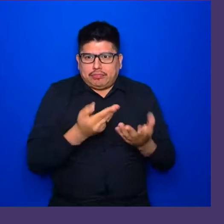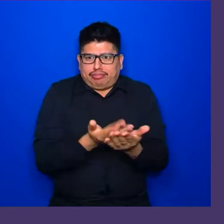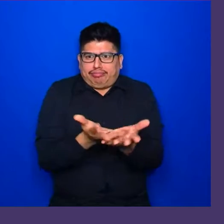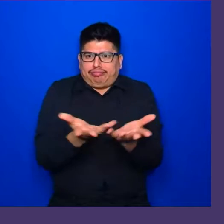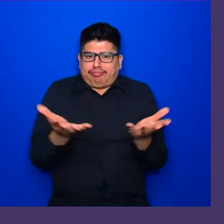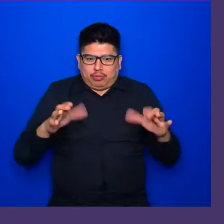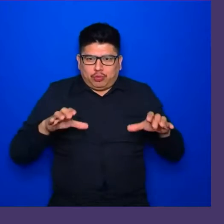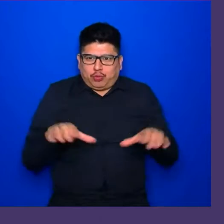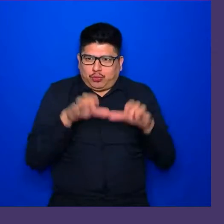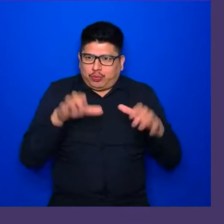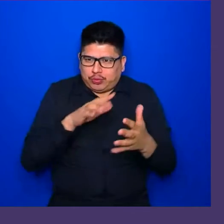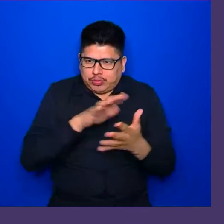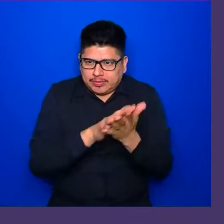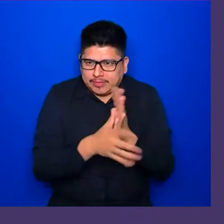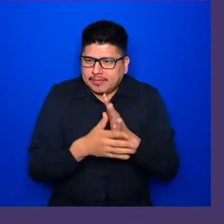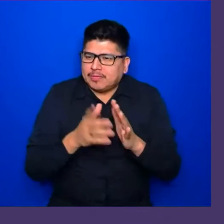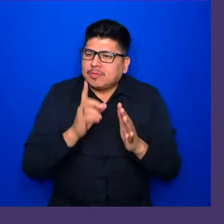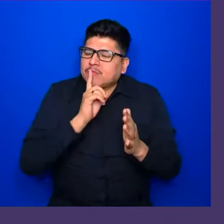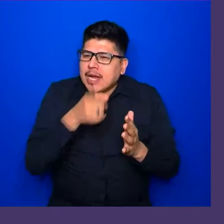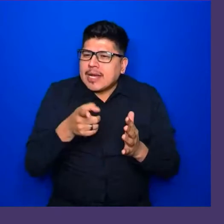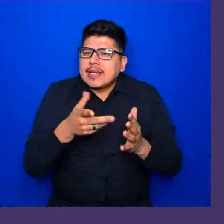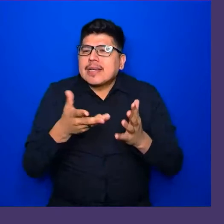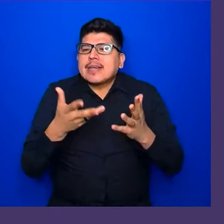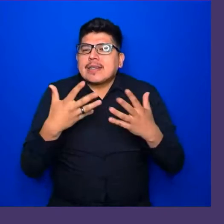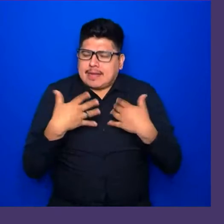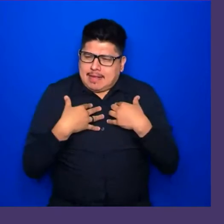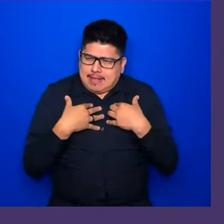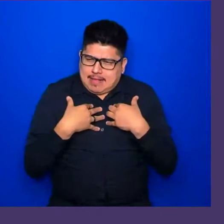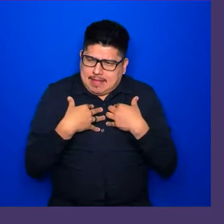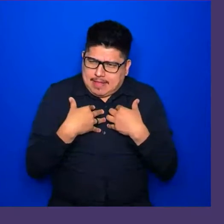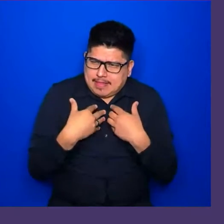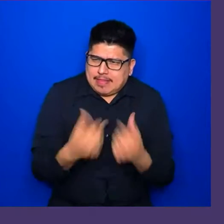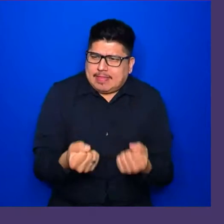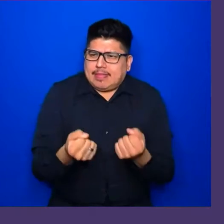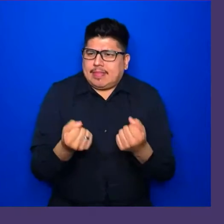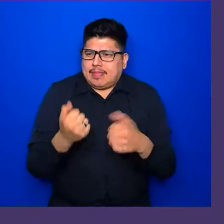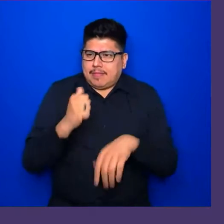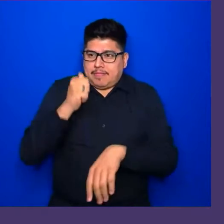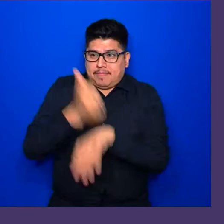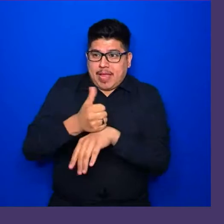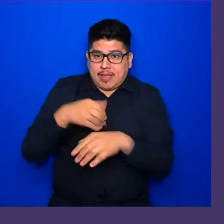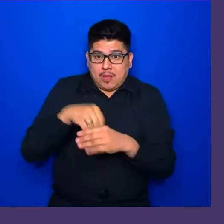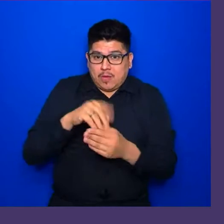healthy, well-based engagement setup,